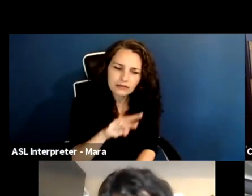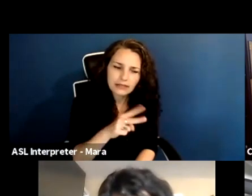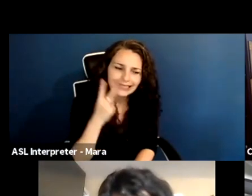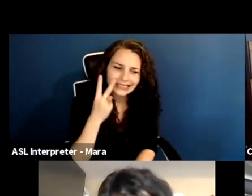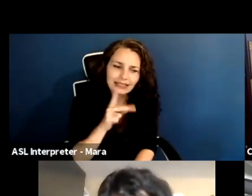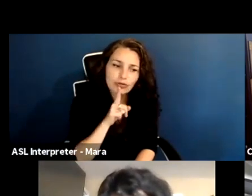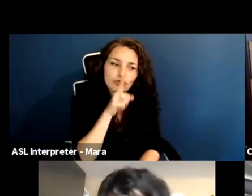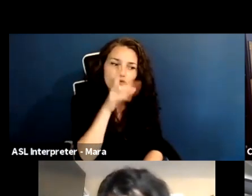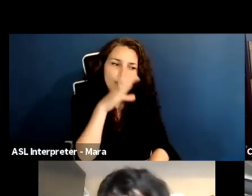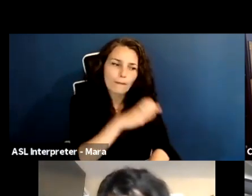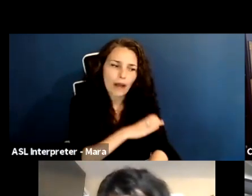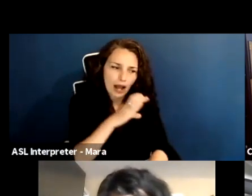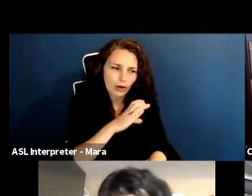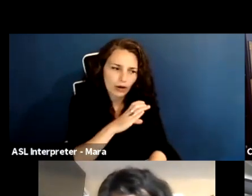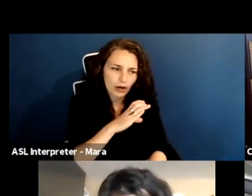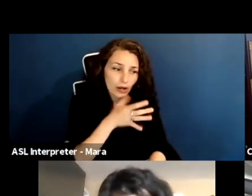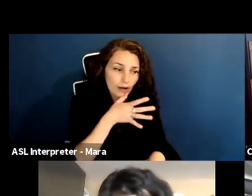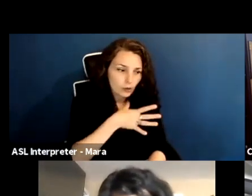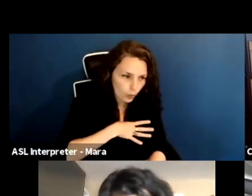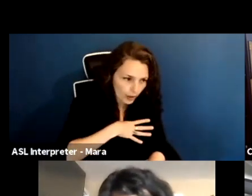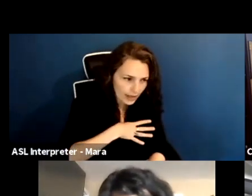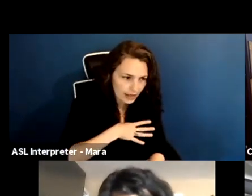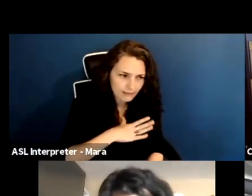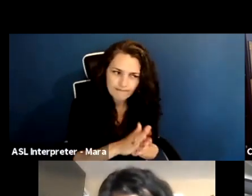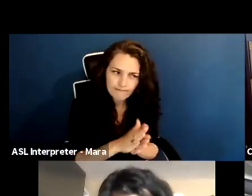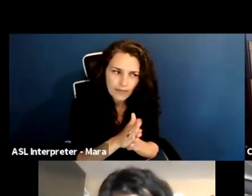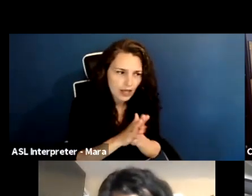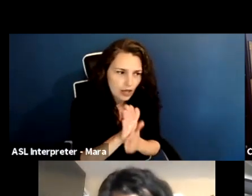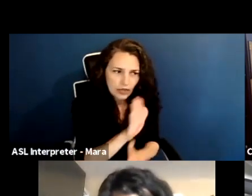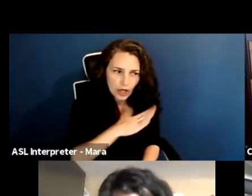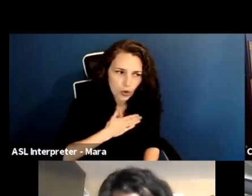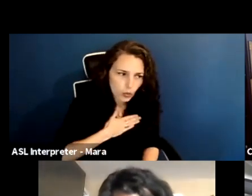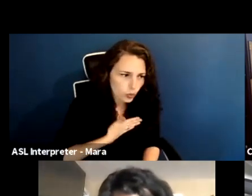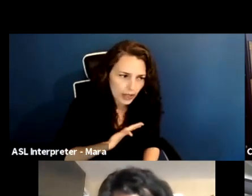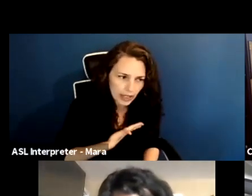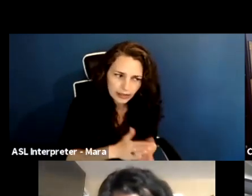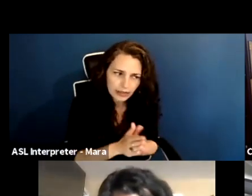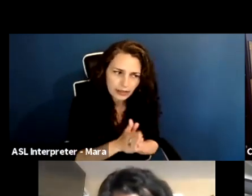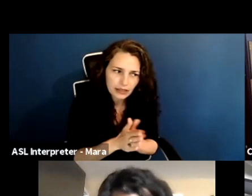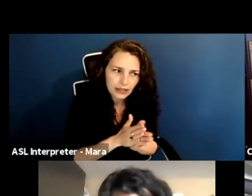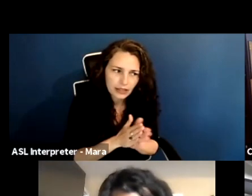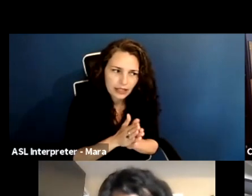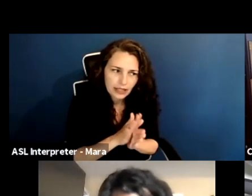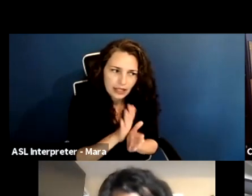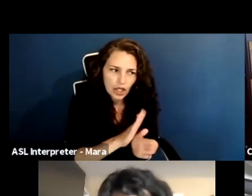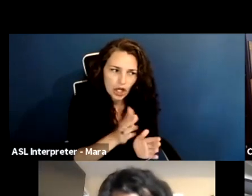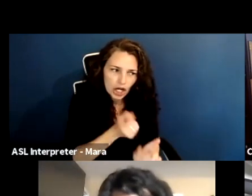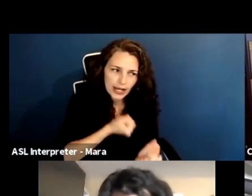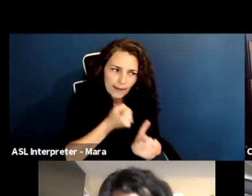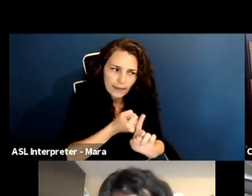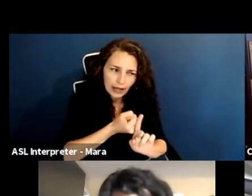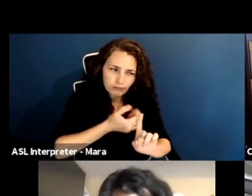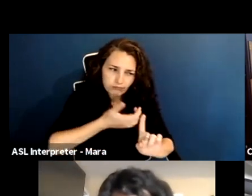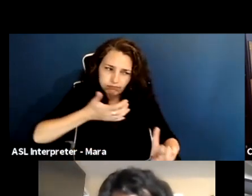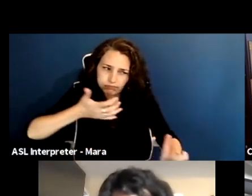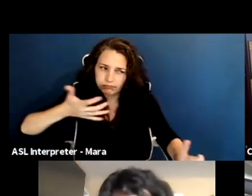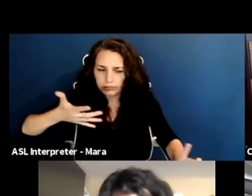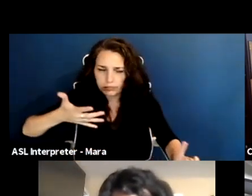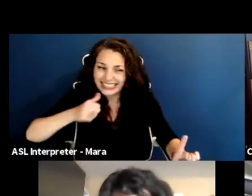and will have these women because their impact just grew. They didn't shrink because of COVID, their responsibilities